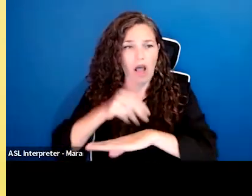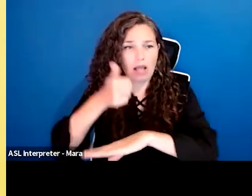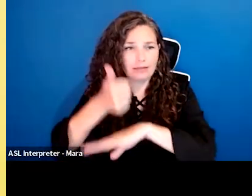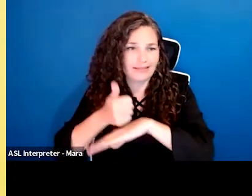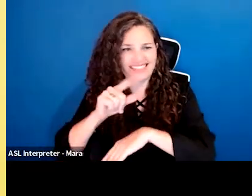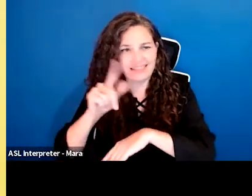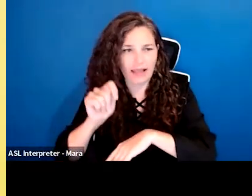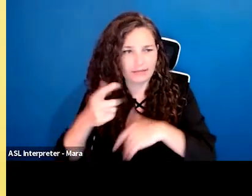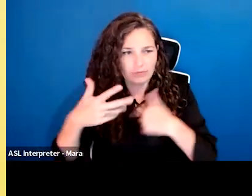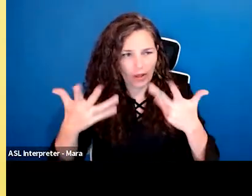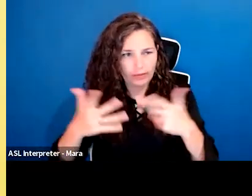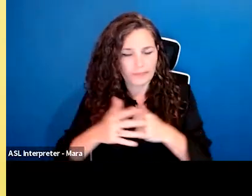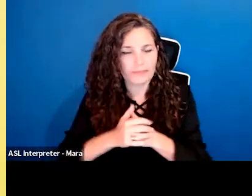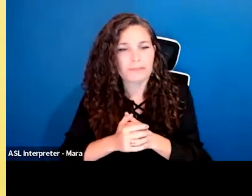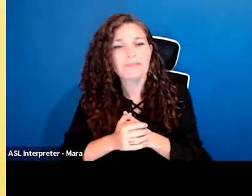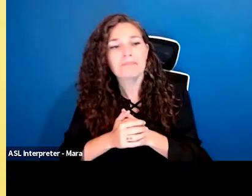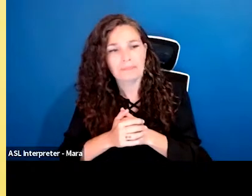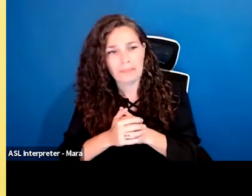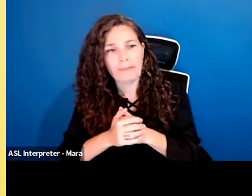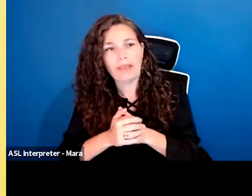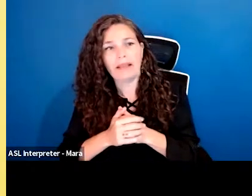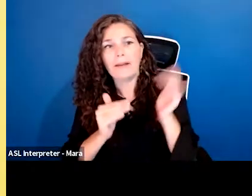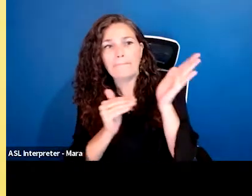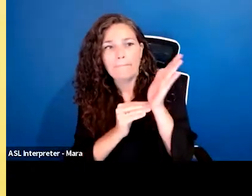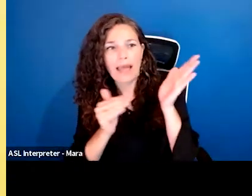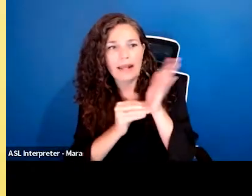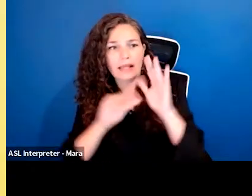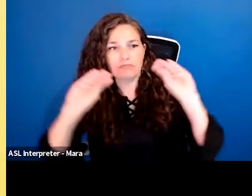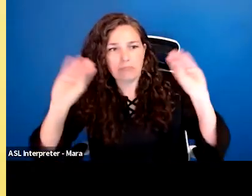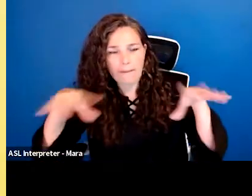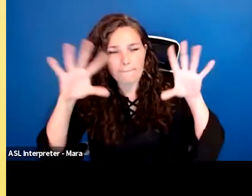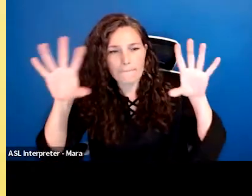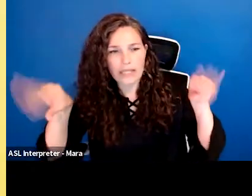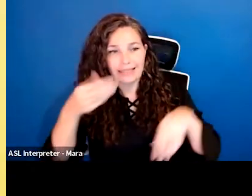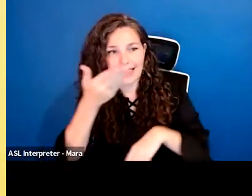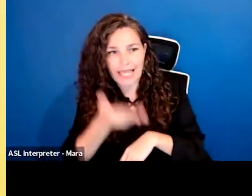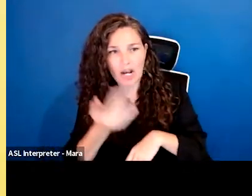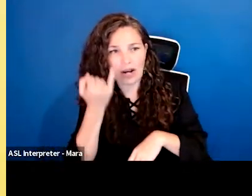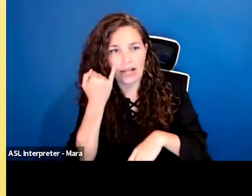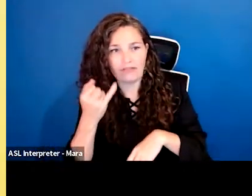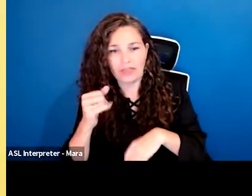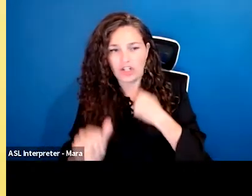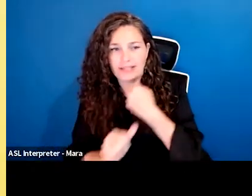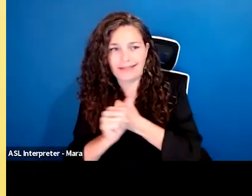medic ambulance present during stunt related work. We negotiate hazardous adjustments